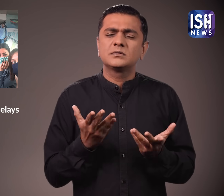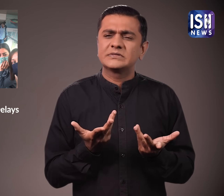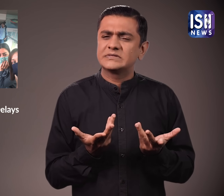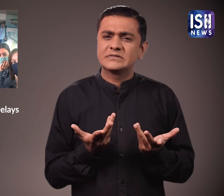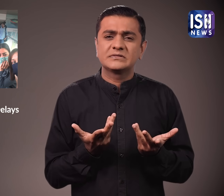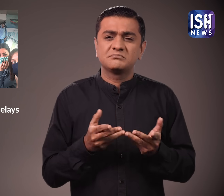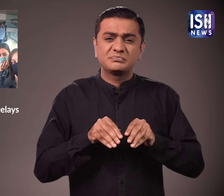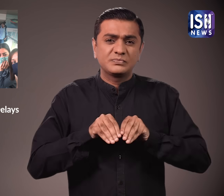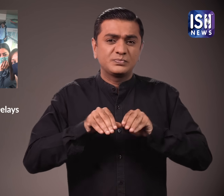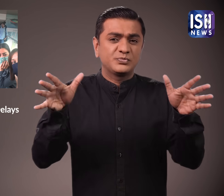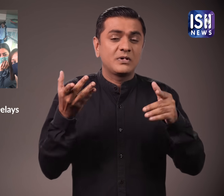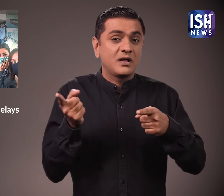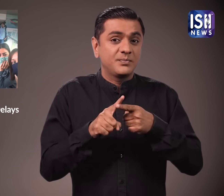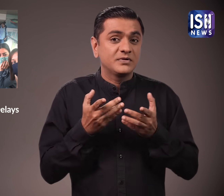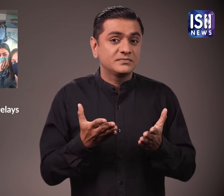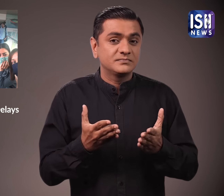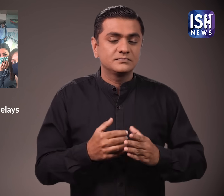The incident went viral.